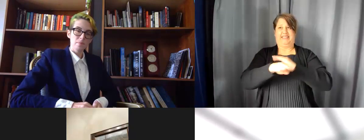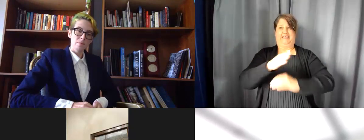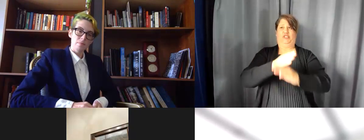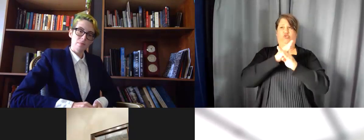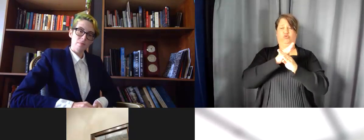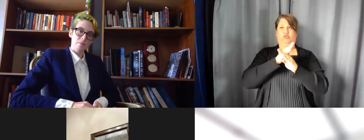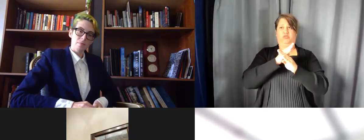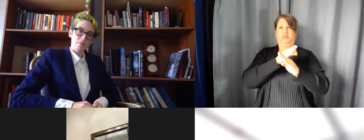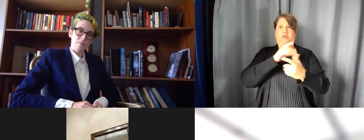Grace: sure